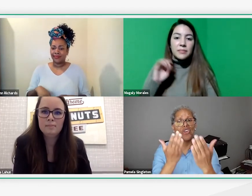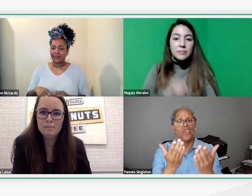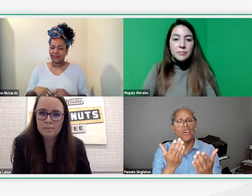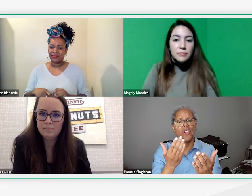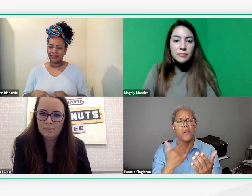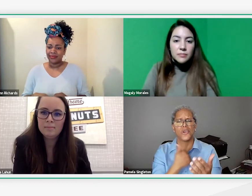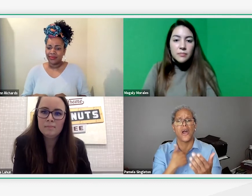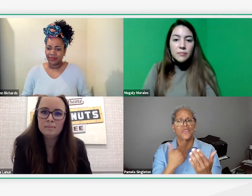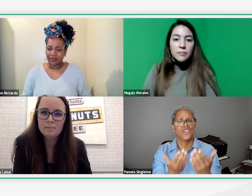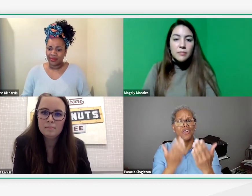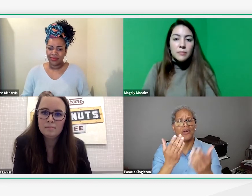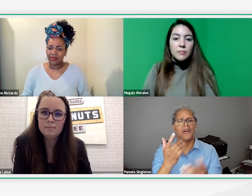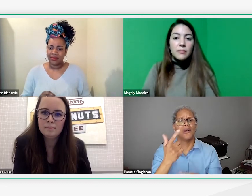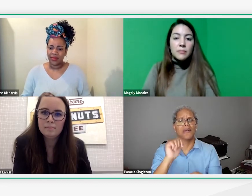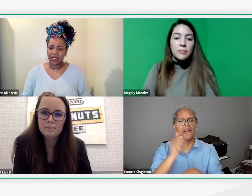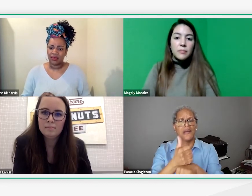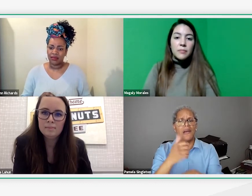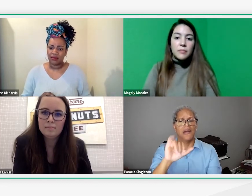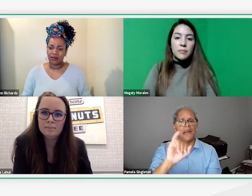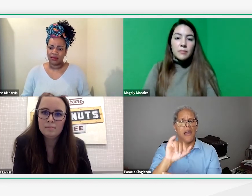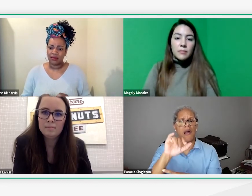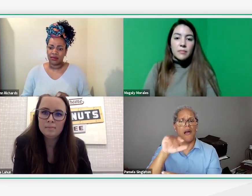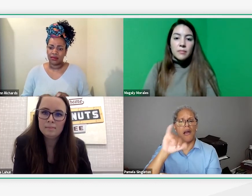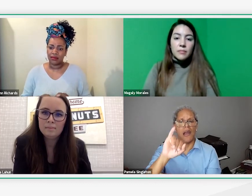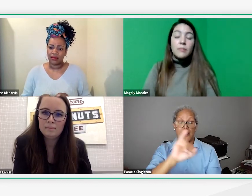easy access to our identities. >>PAMELA SINGLETON: My suggestion